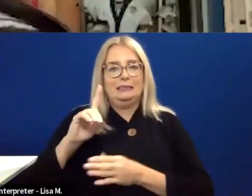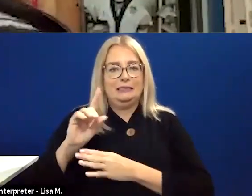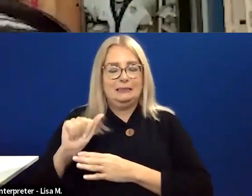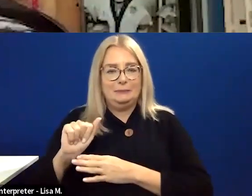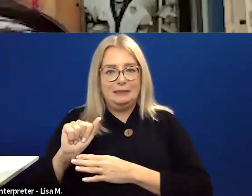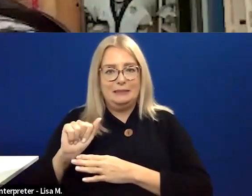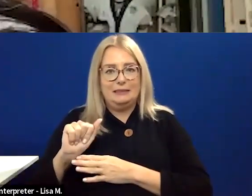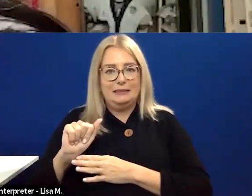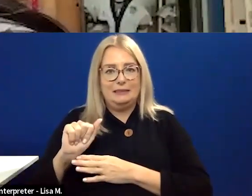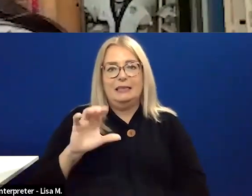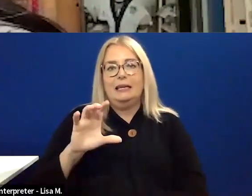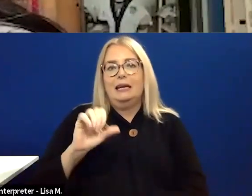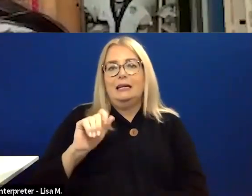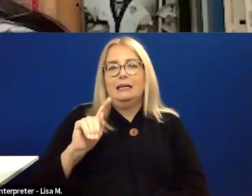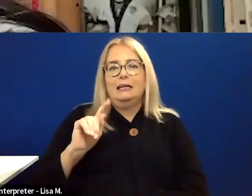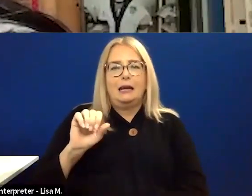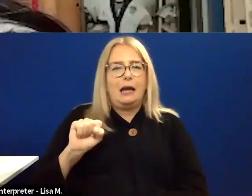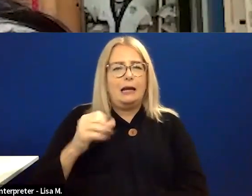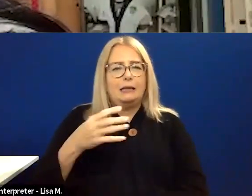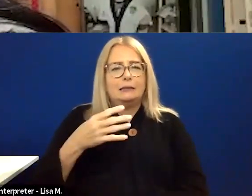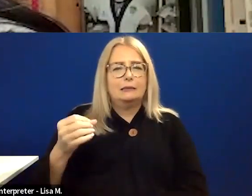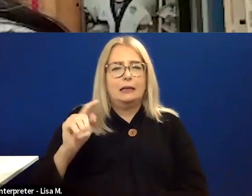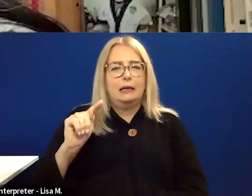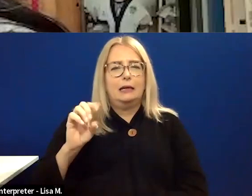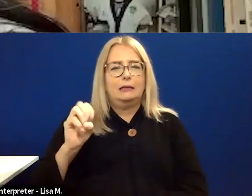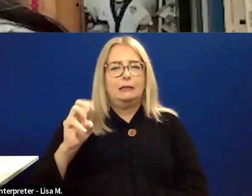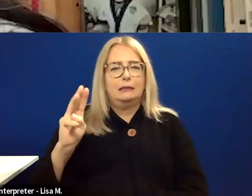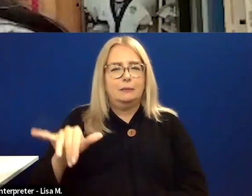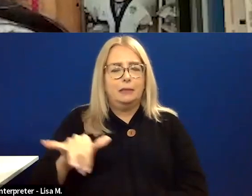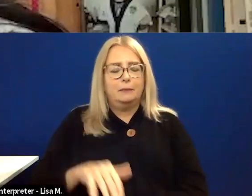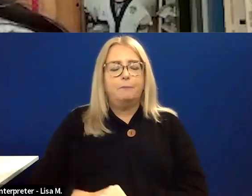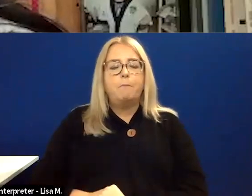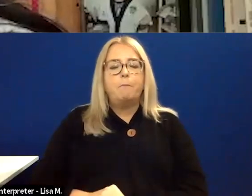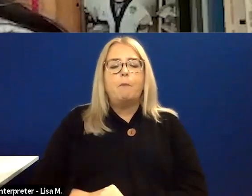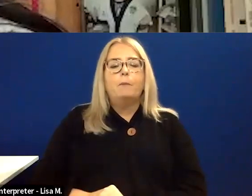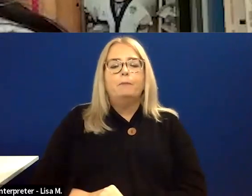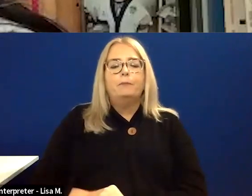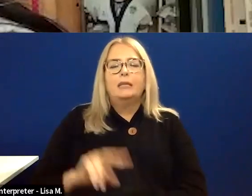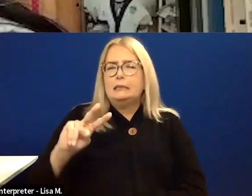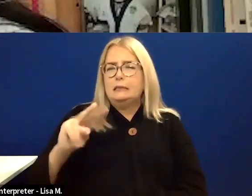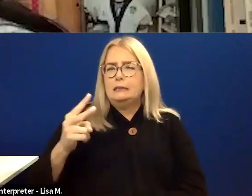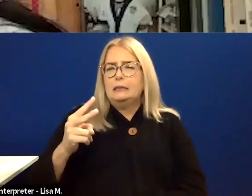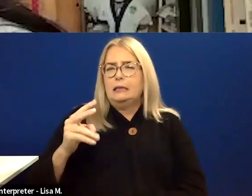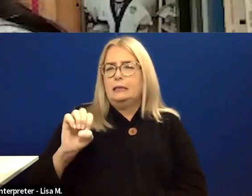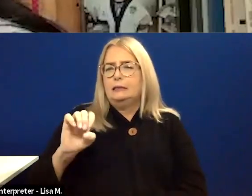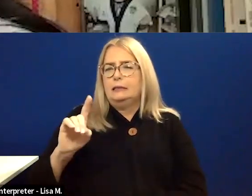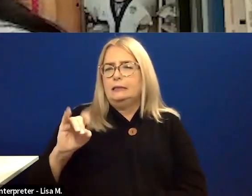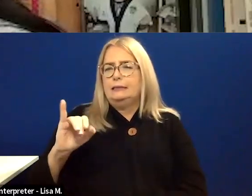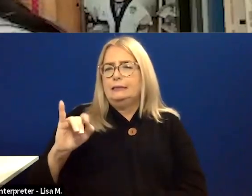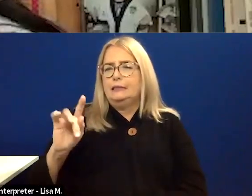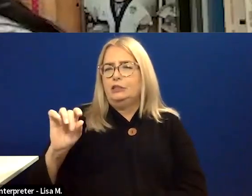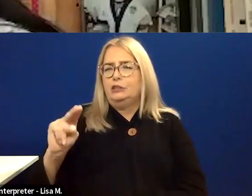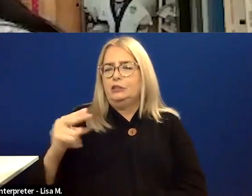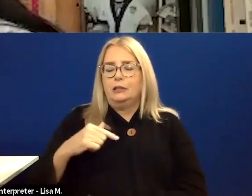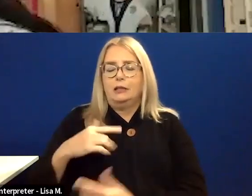um I think was the second edition back then and I was so thrilled to meet Hugh